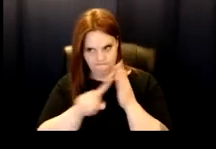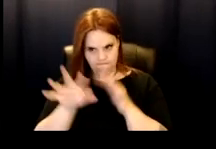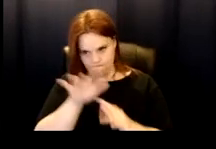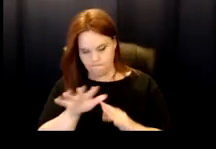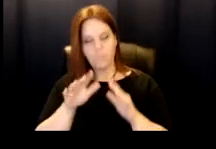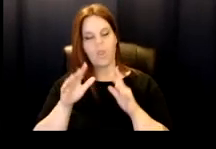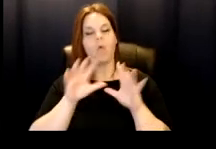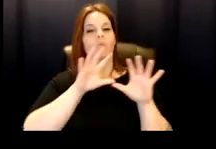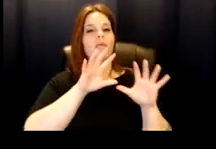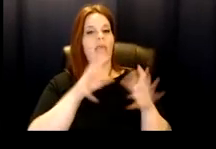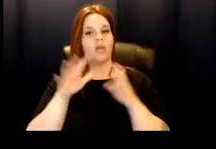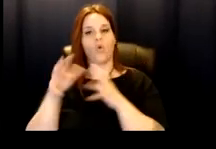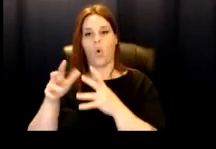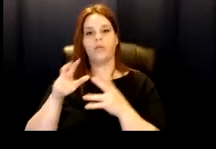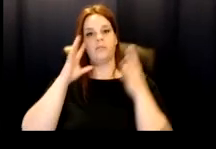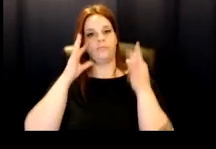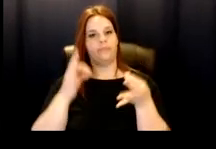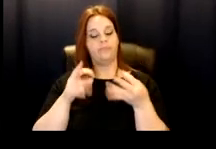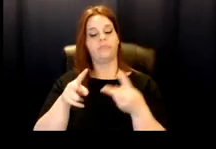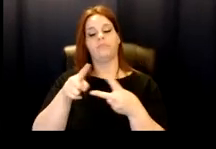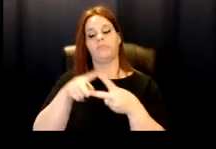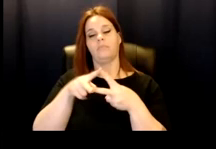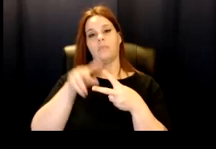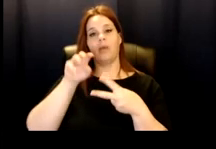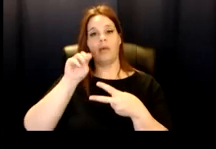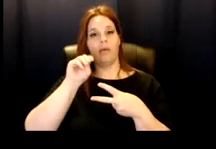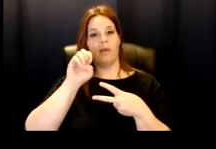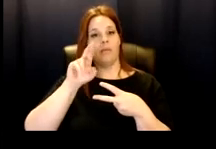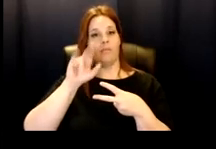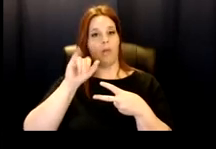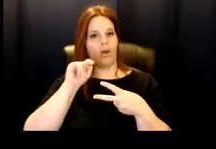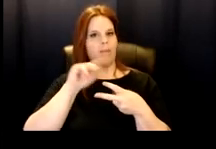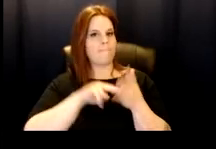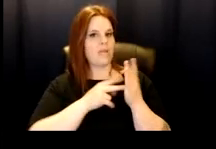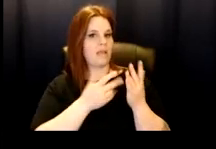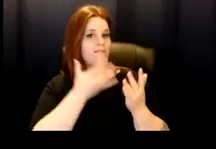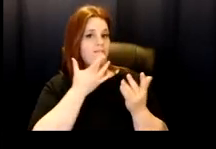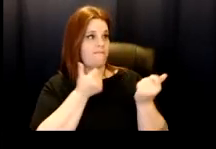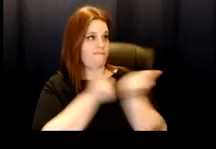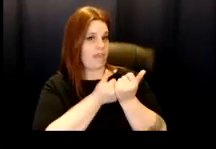into two categories: Merit, favoring the charging party that discrimination actually did occur